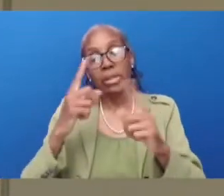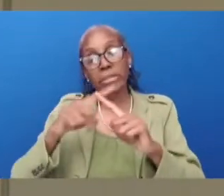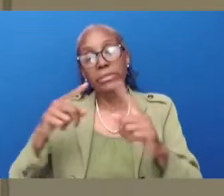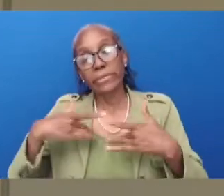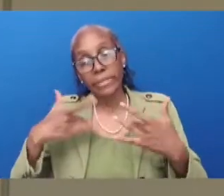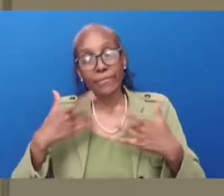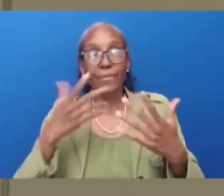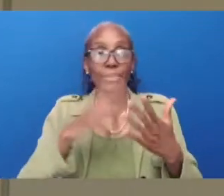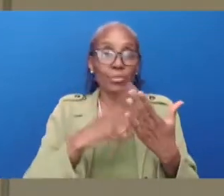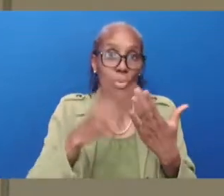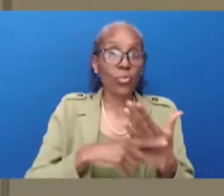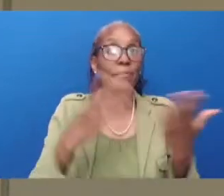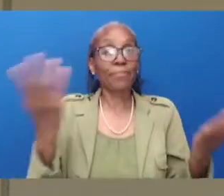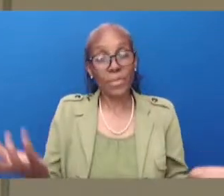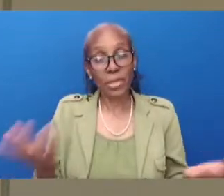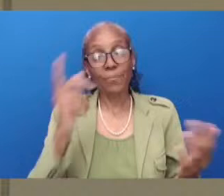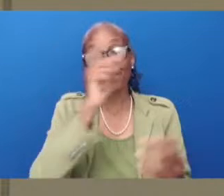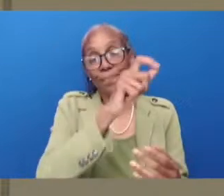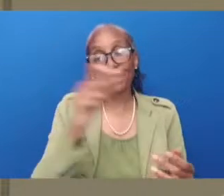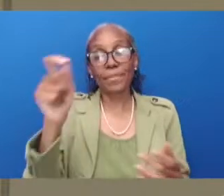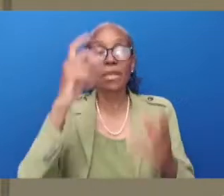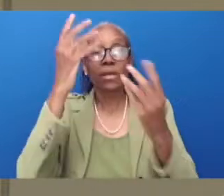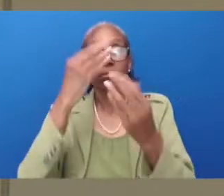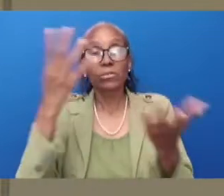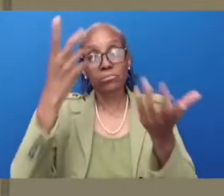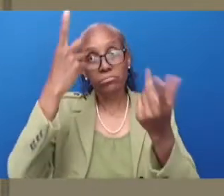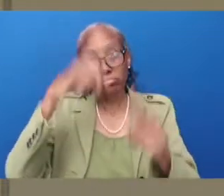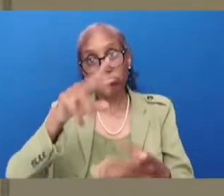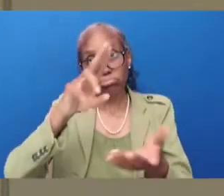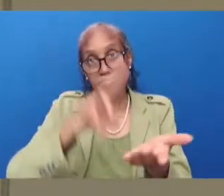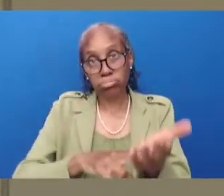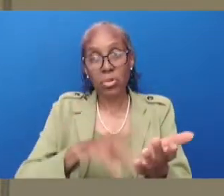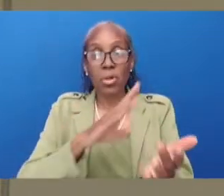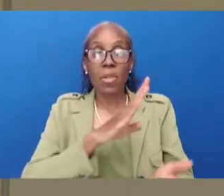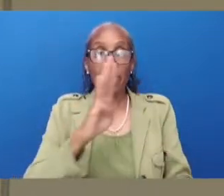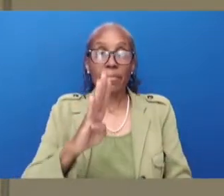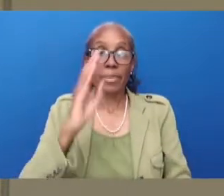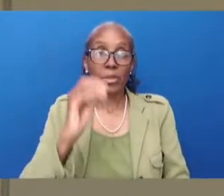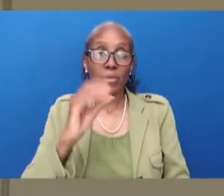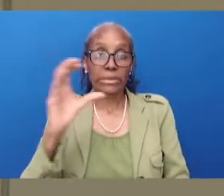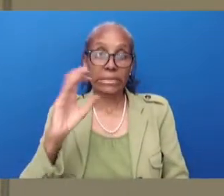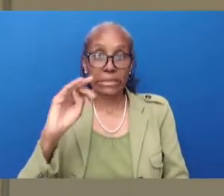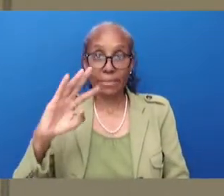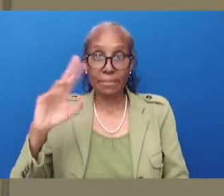CROSS-CULTURAL UNITY THROUGH